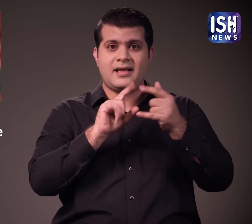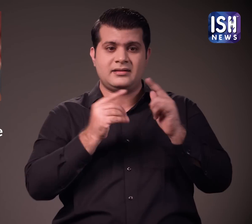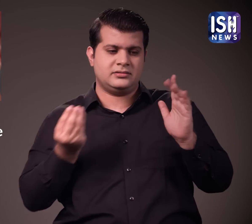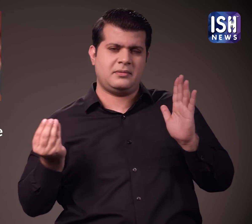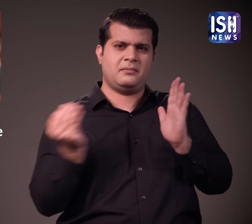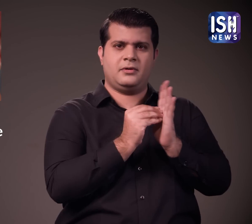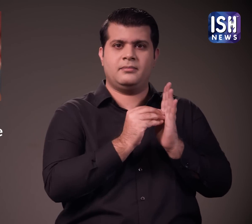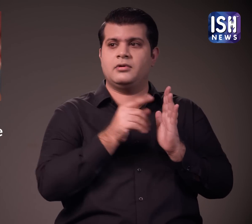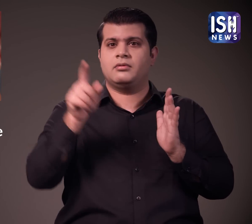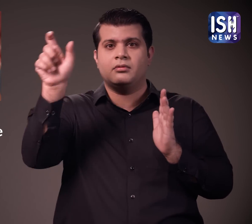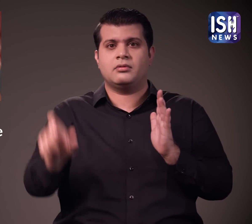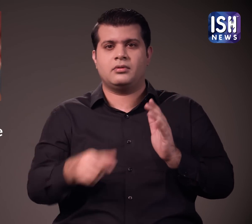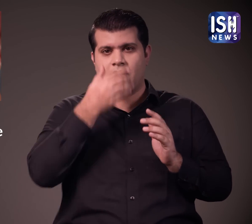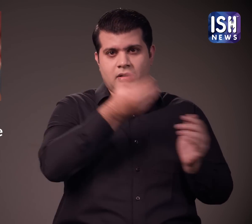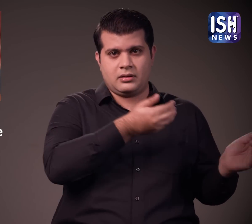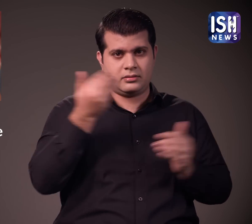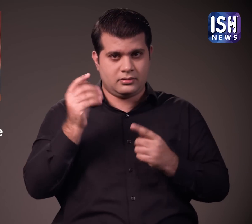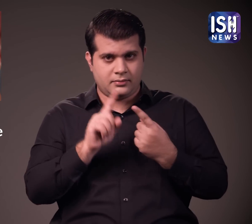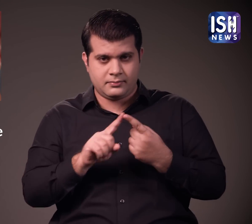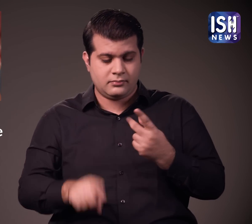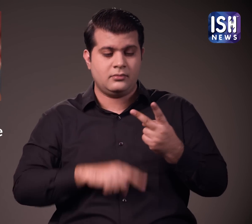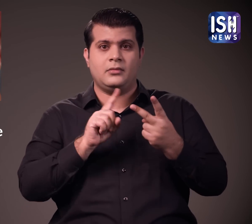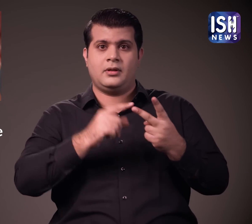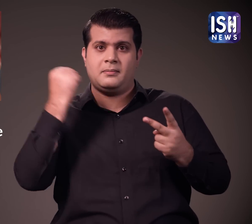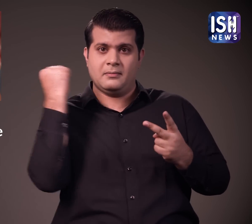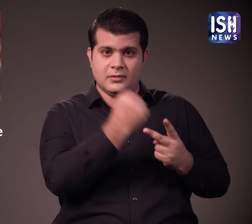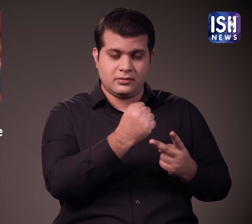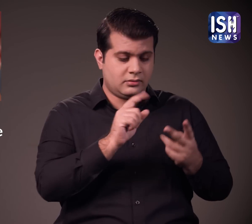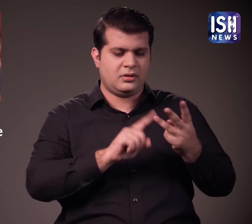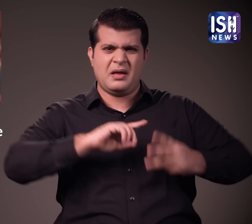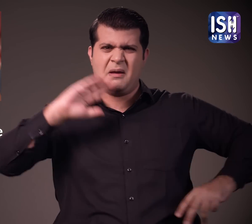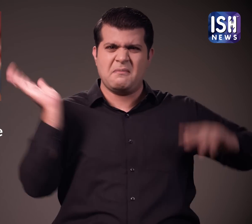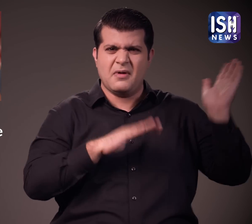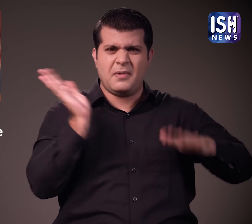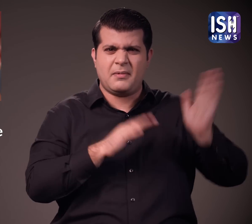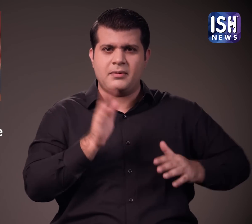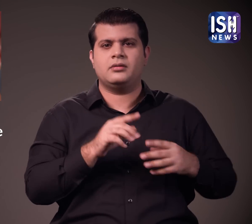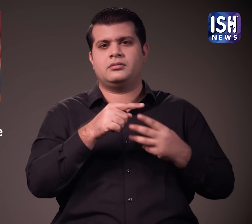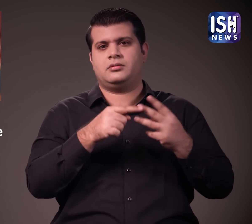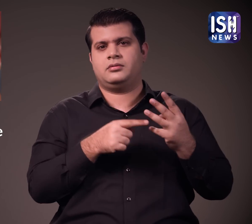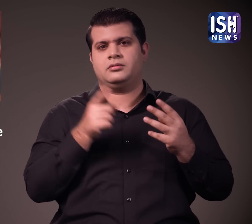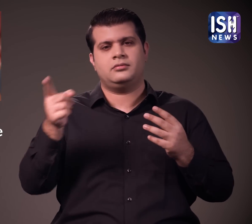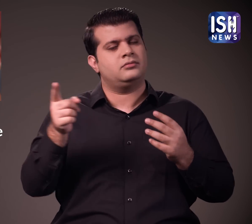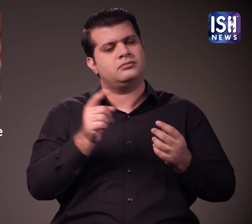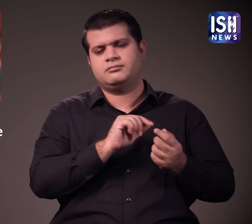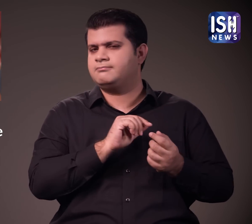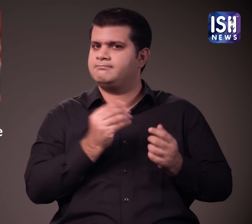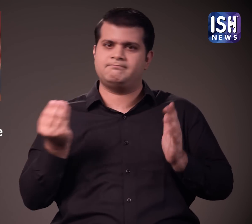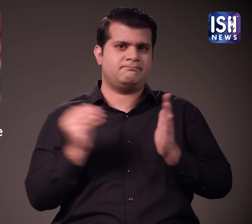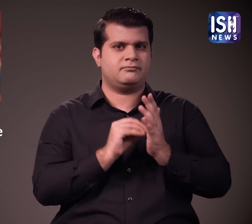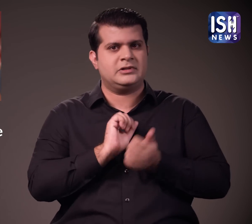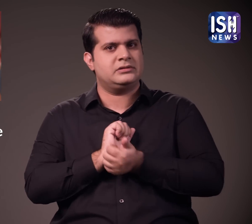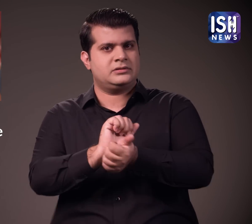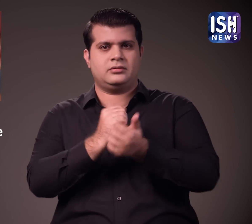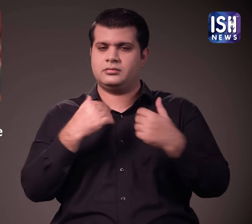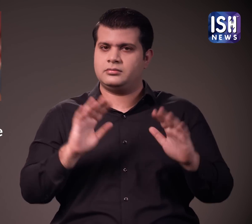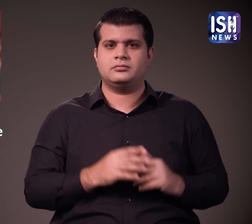He has been charged with kidnapping, attempted murder and assault.